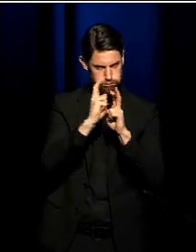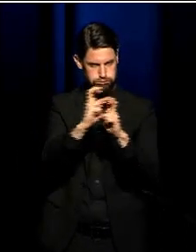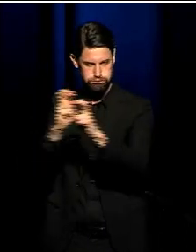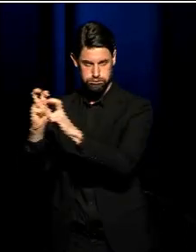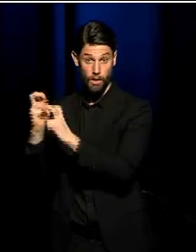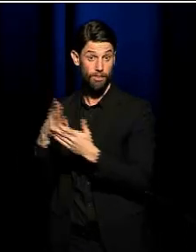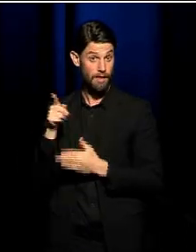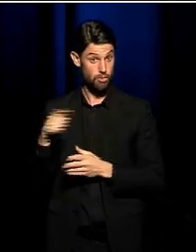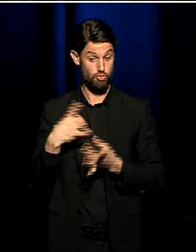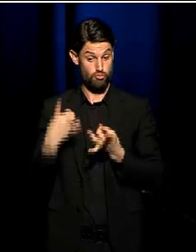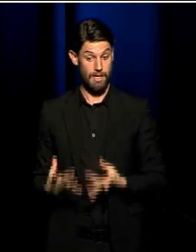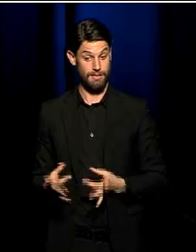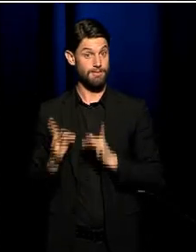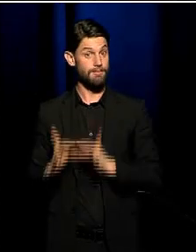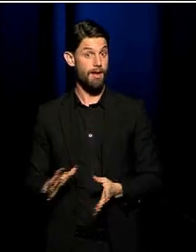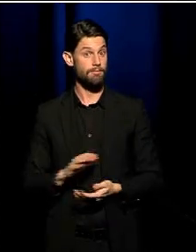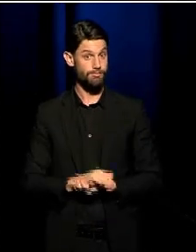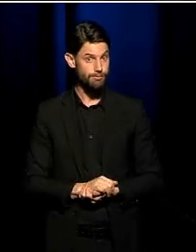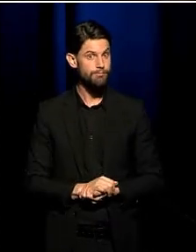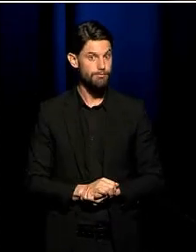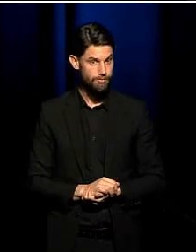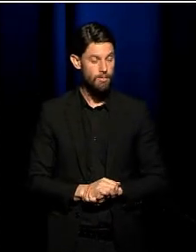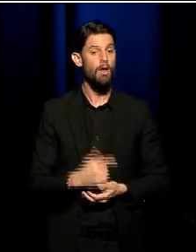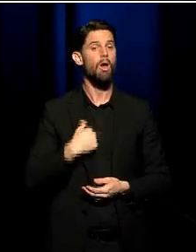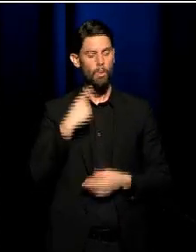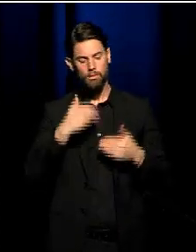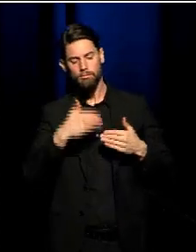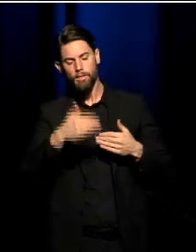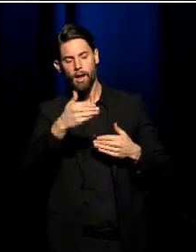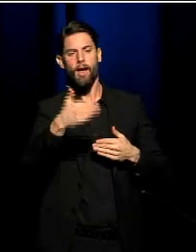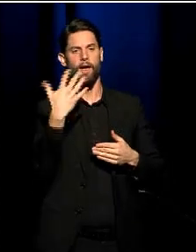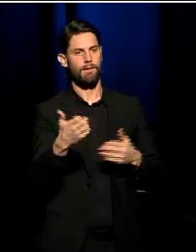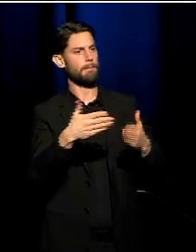will assist it to prepare a series of public hearings the length of each set